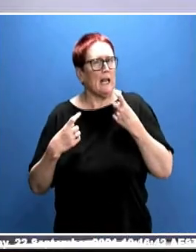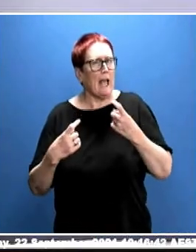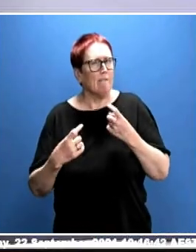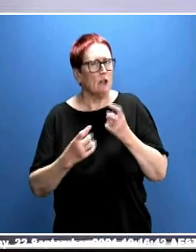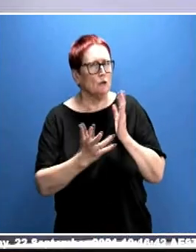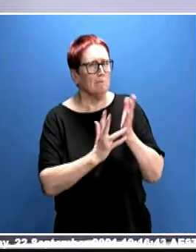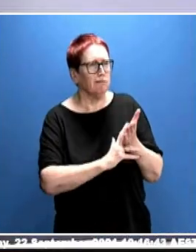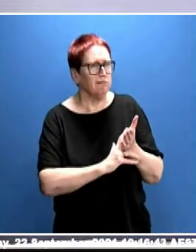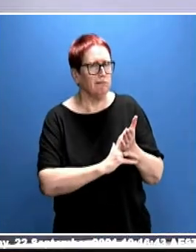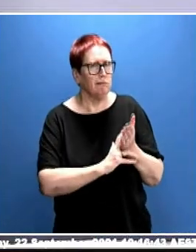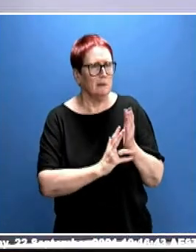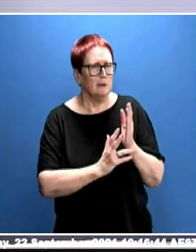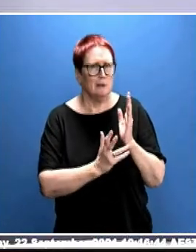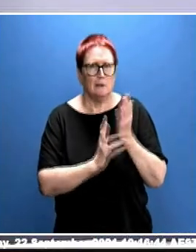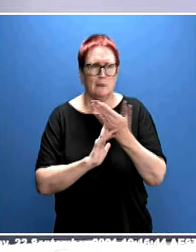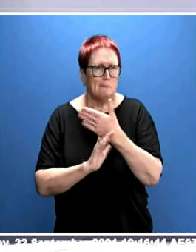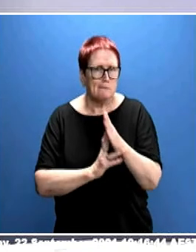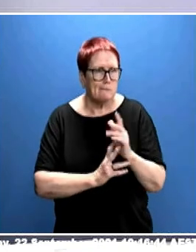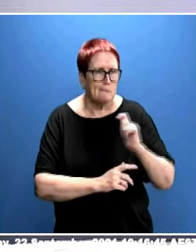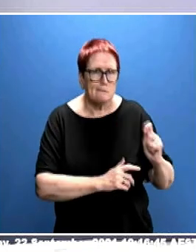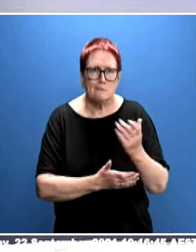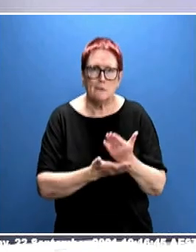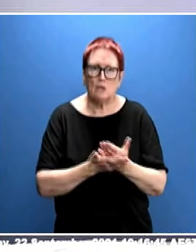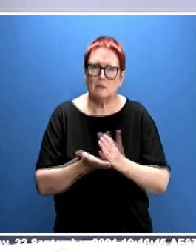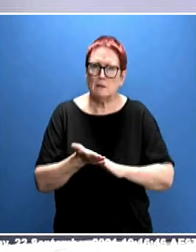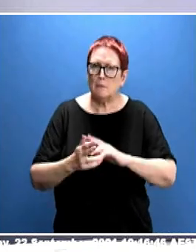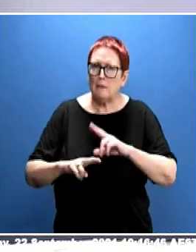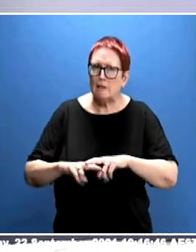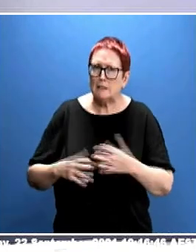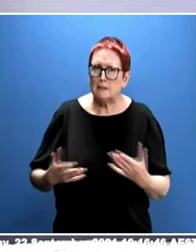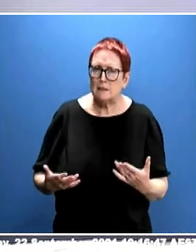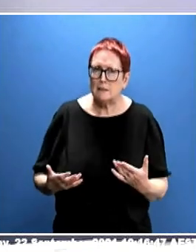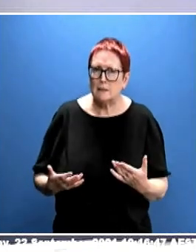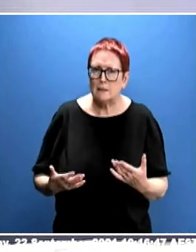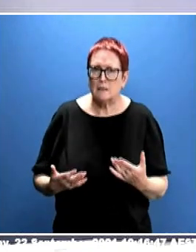individuals such as foster carers who may not, unlike a Queensland or a